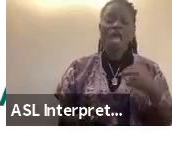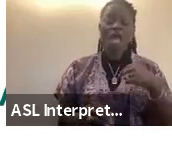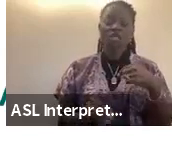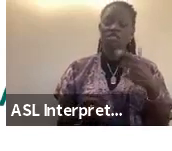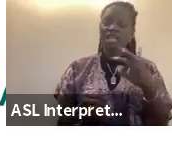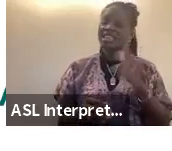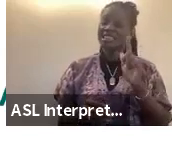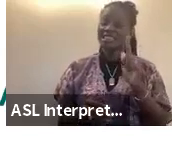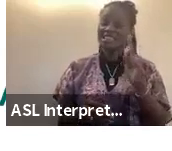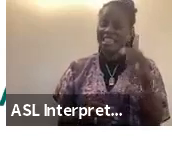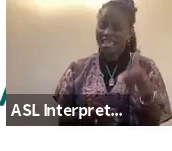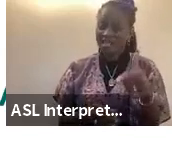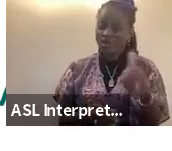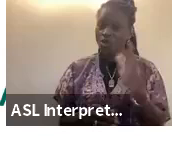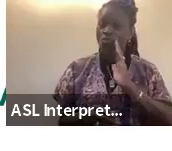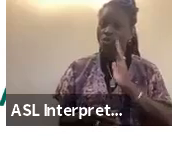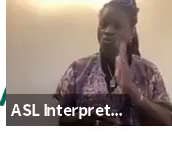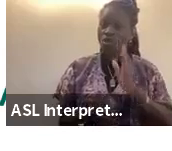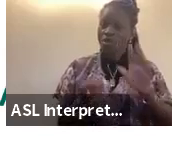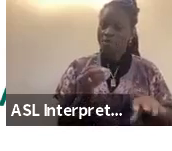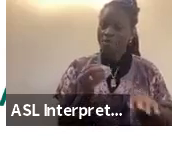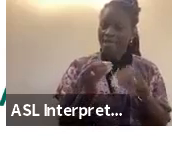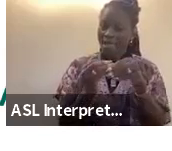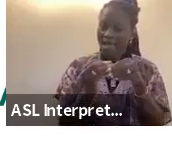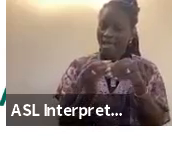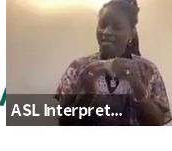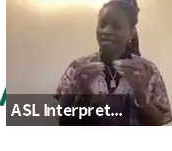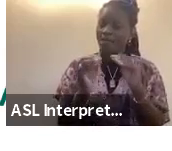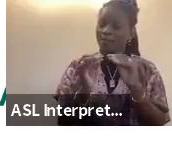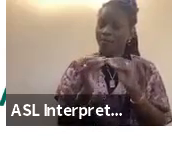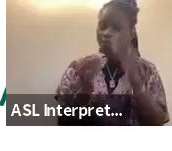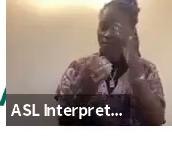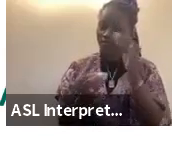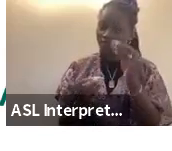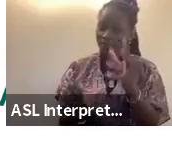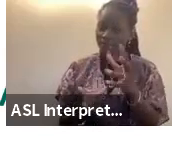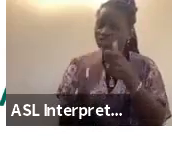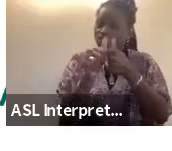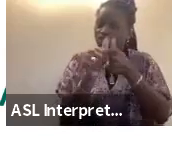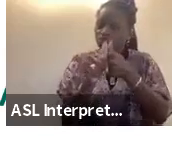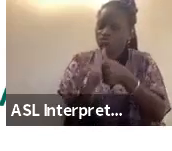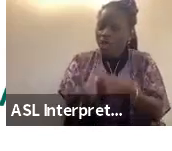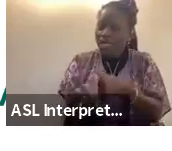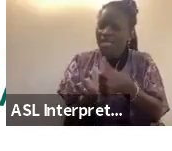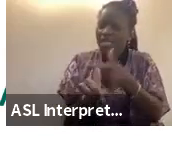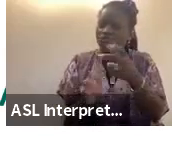to our Vaccine Data dashboard tracking Booster Dose Administration